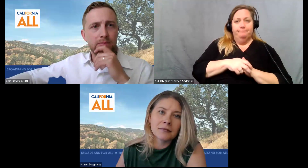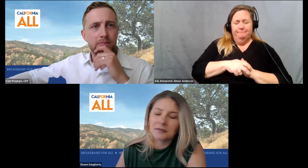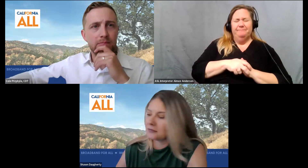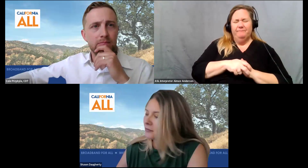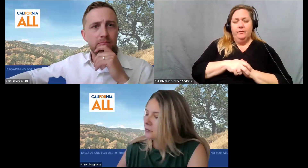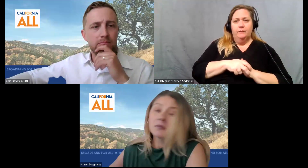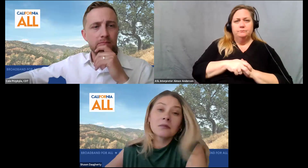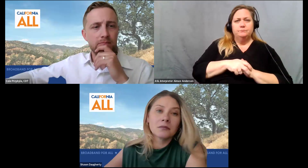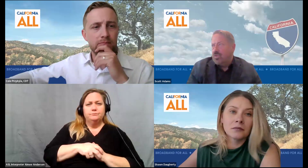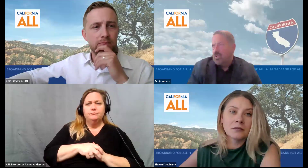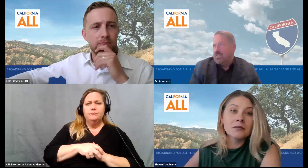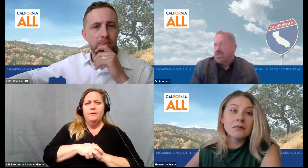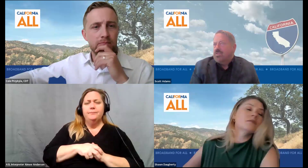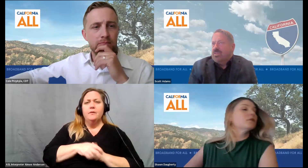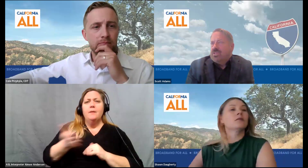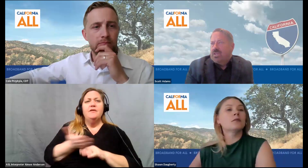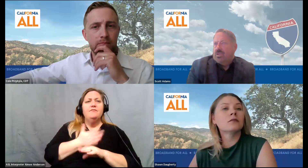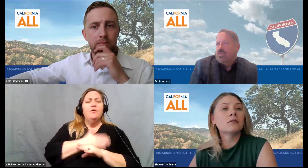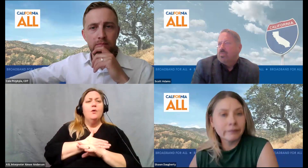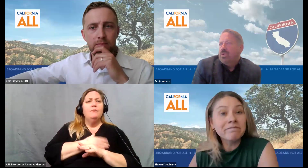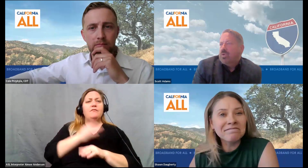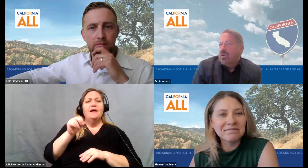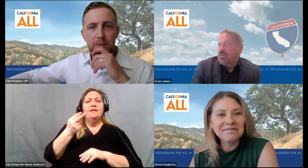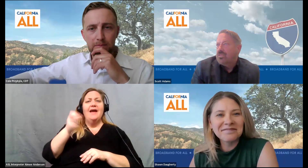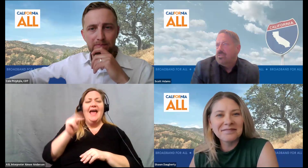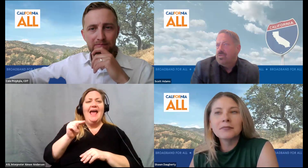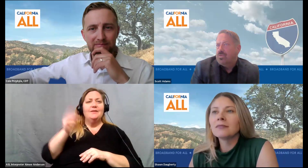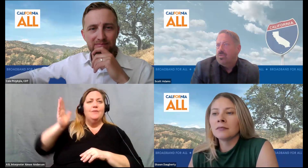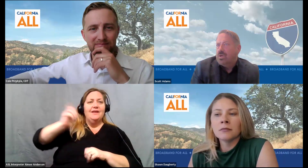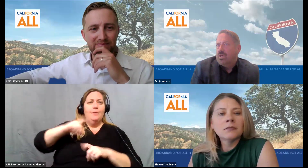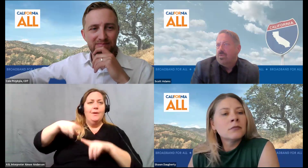Yeah, we just say before we move on to Anh's presentation, could we pause to